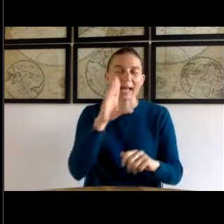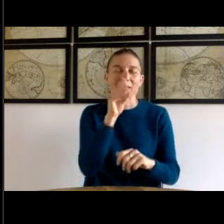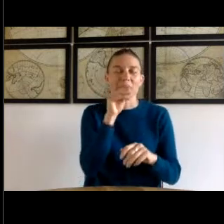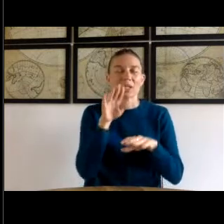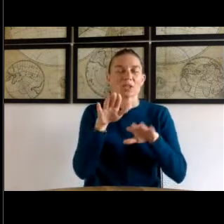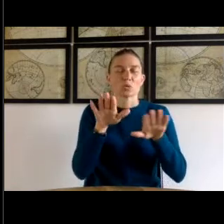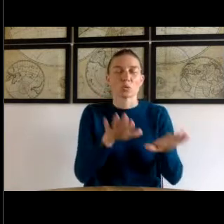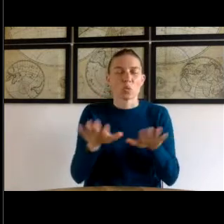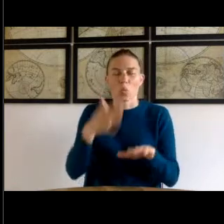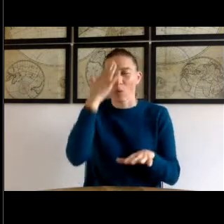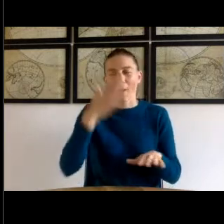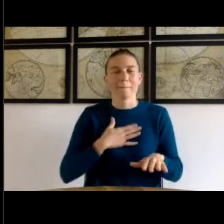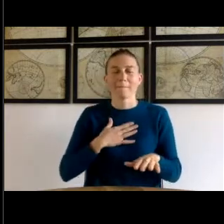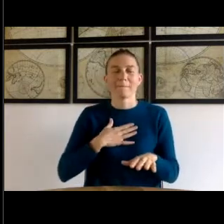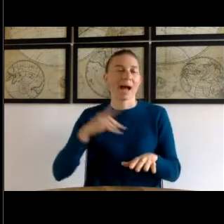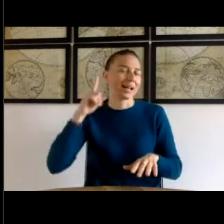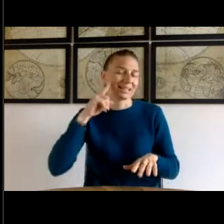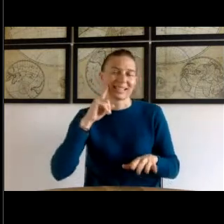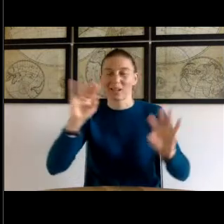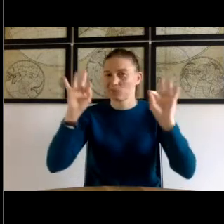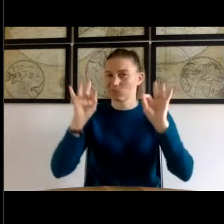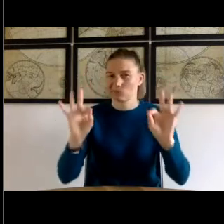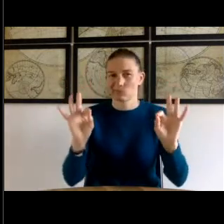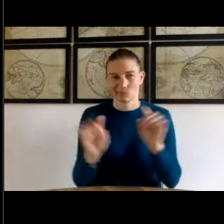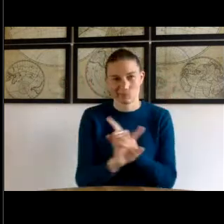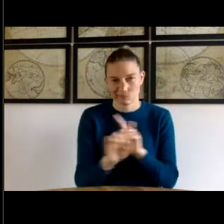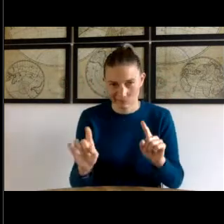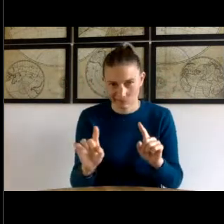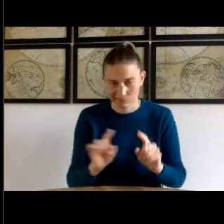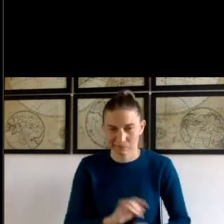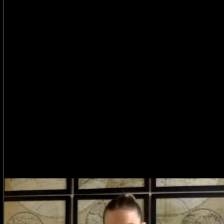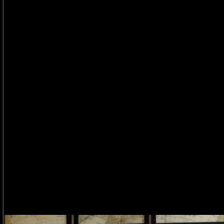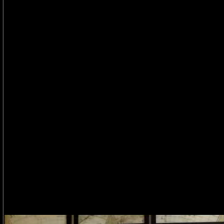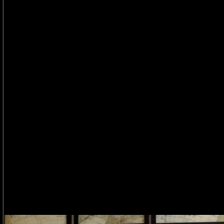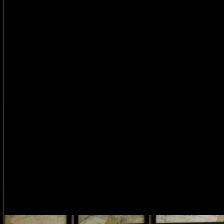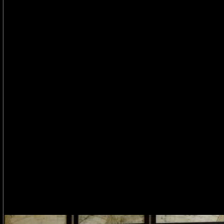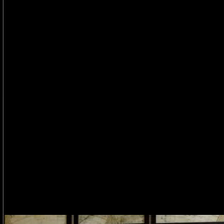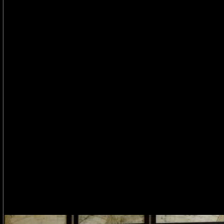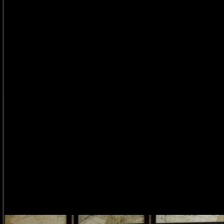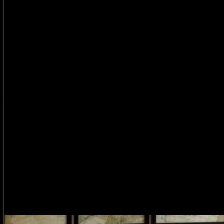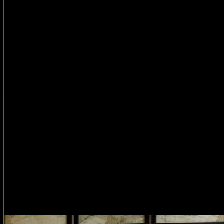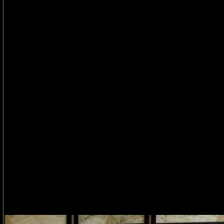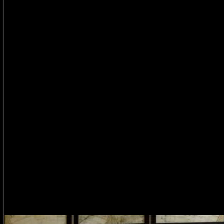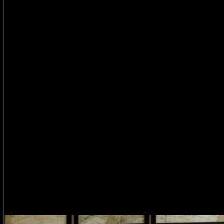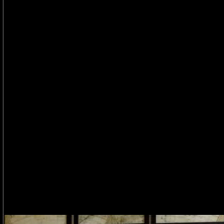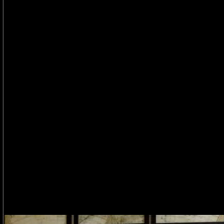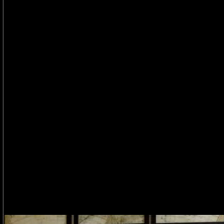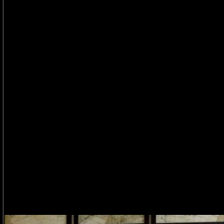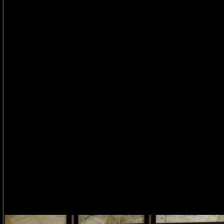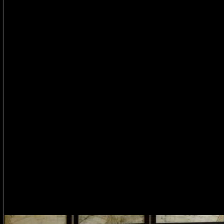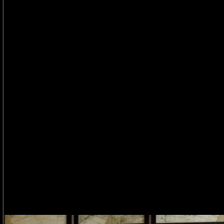If there is a problem, please, write in the chat box, I'm following from here as well.